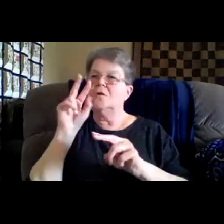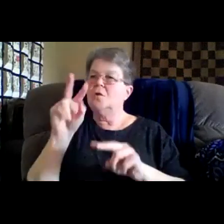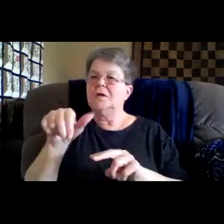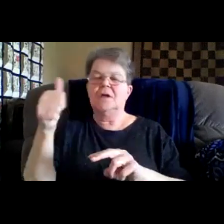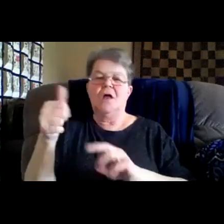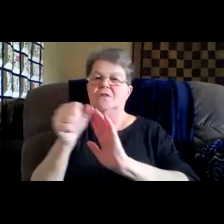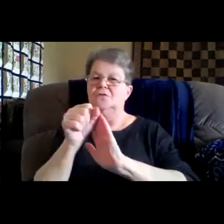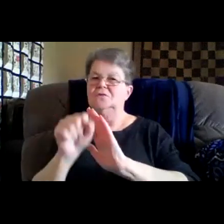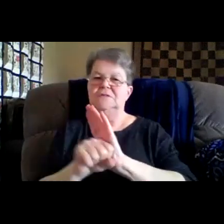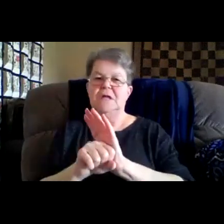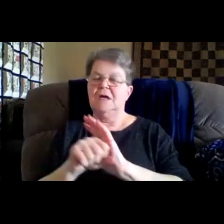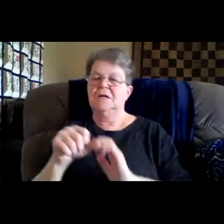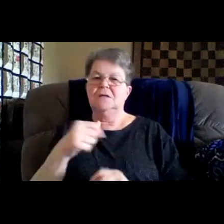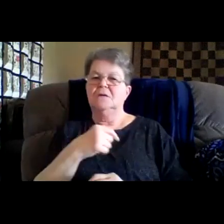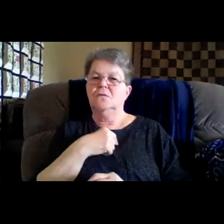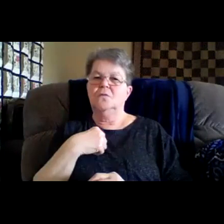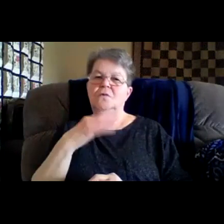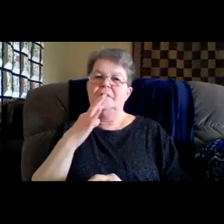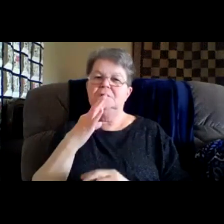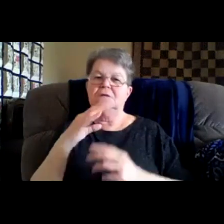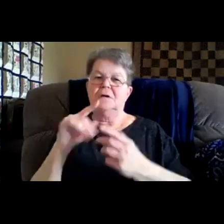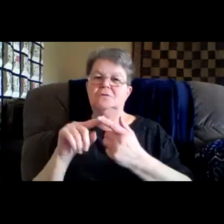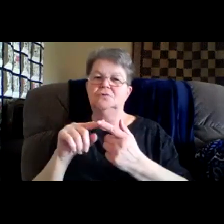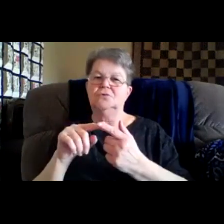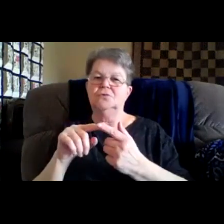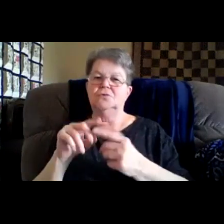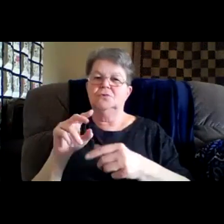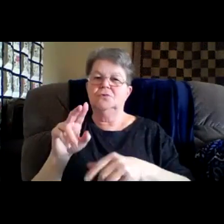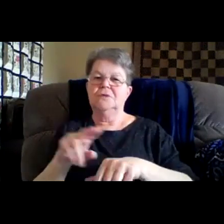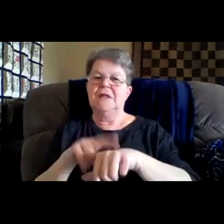We talked to national experts.